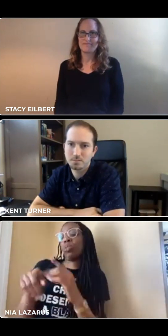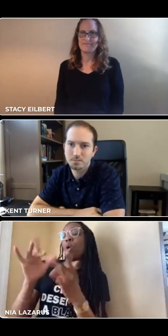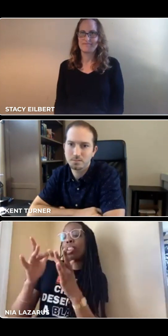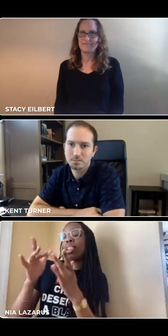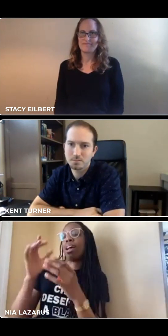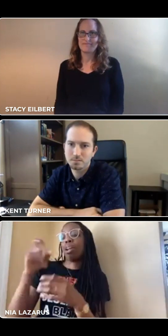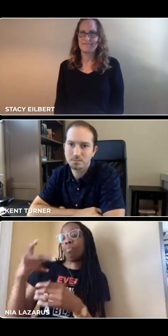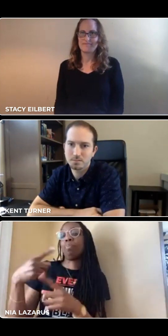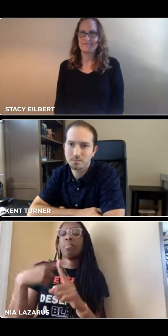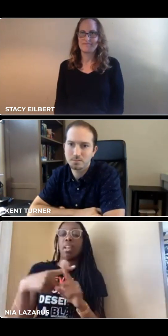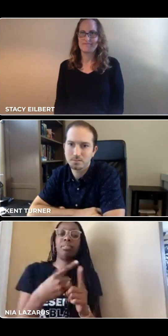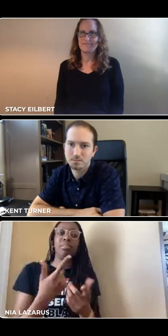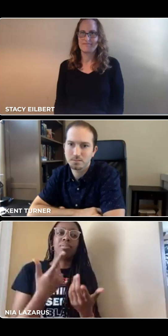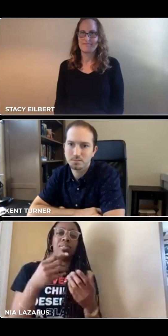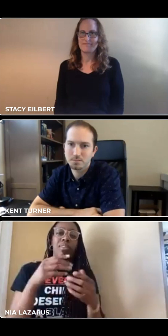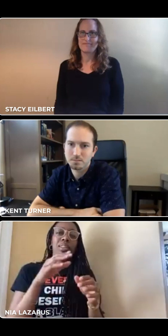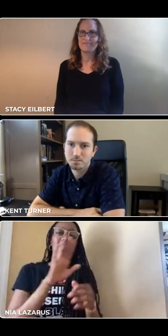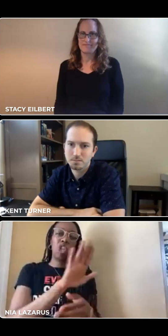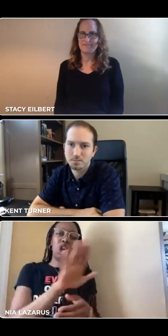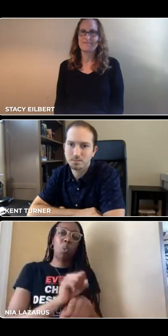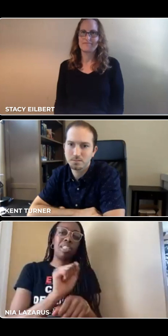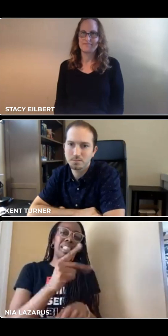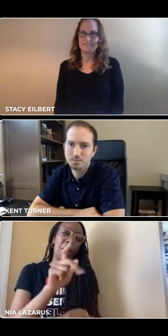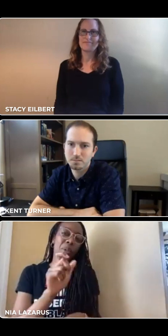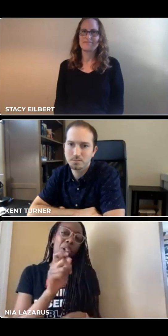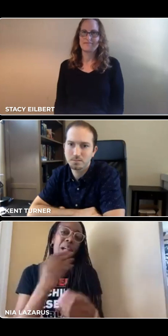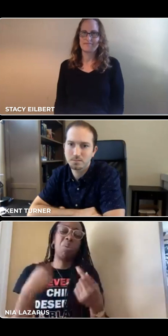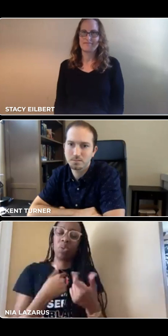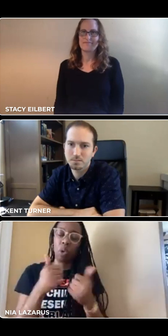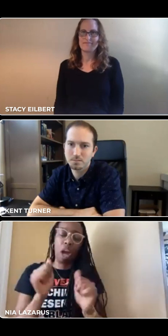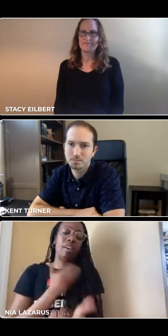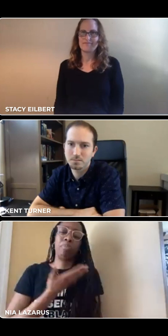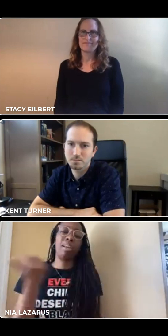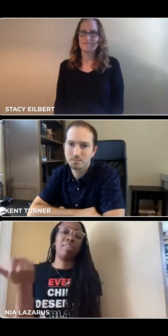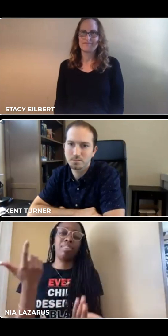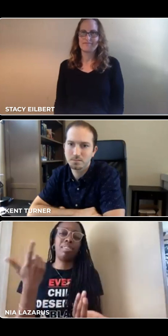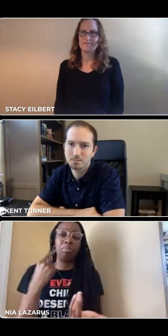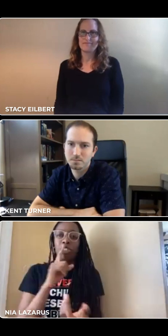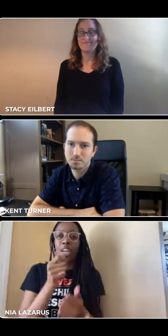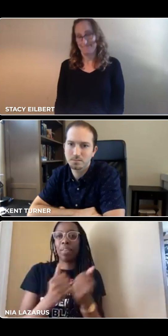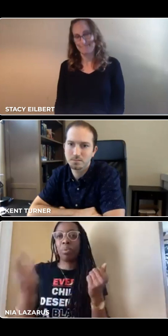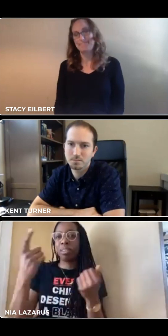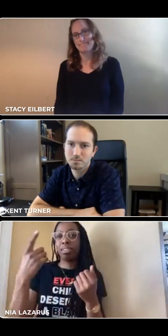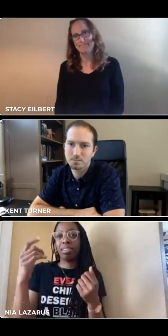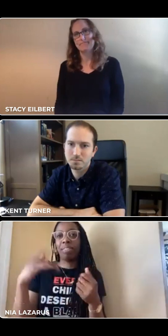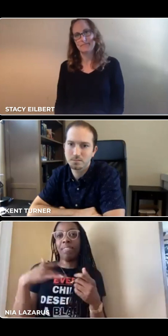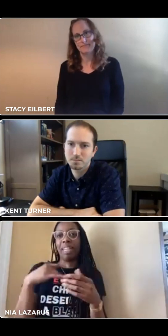So we have access to the IEP online, plus we have the work samples online.